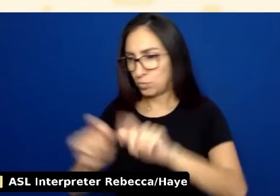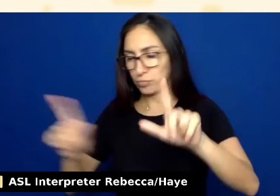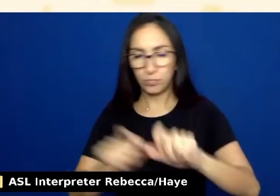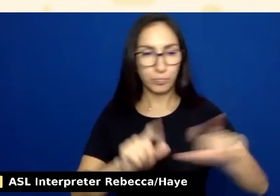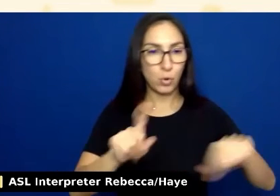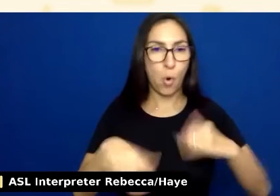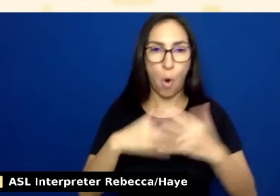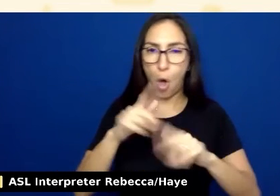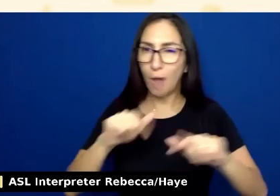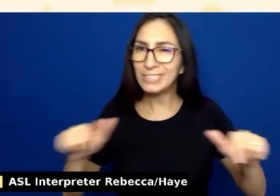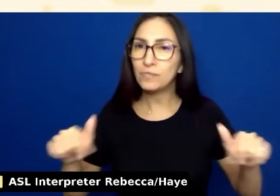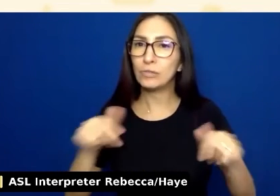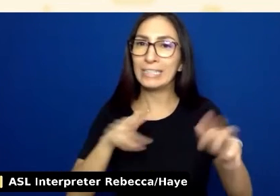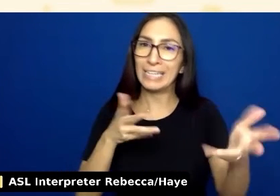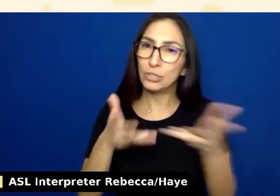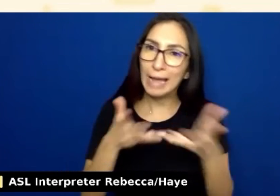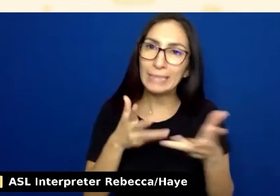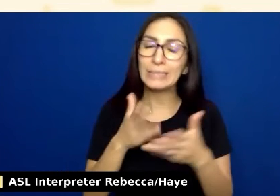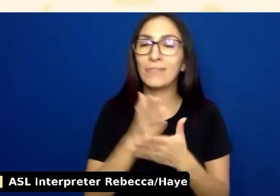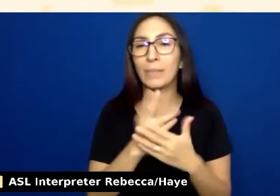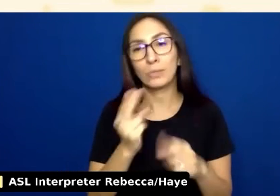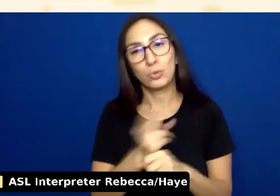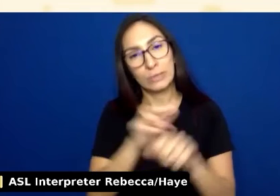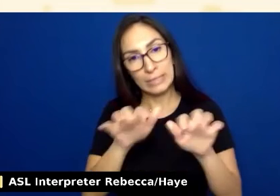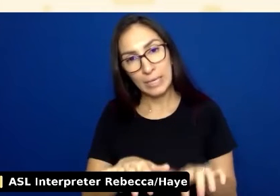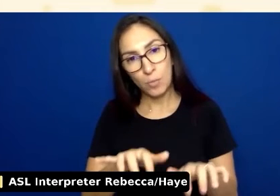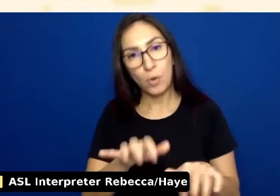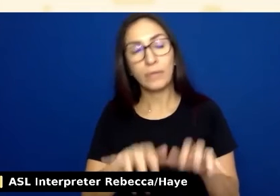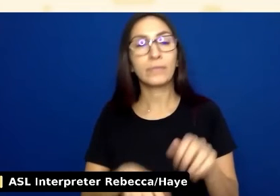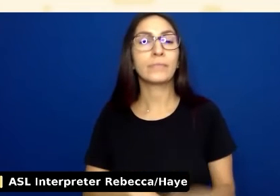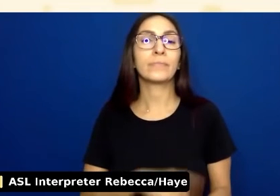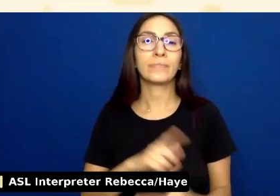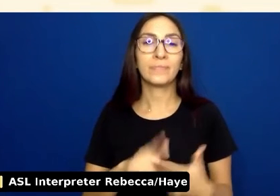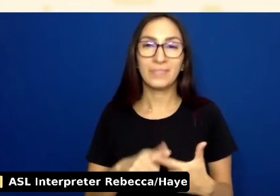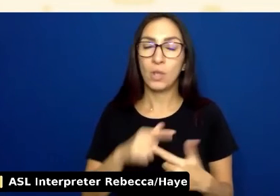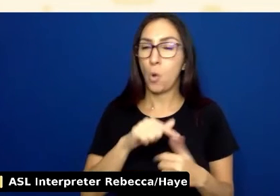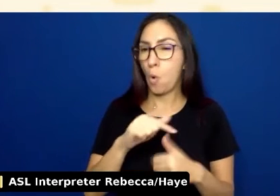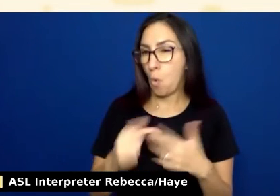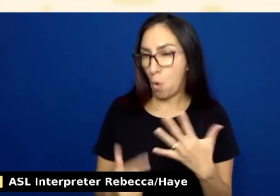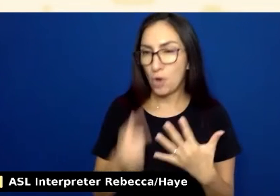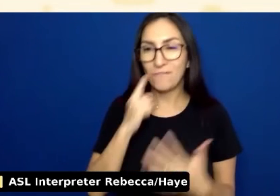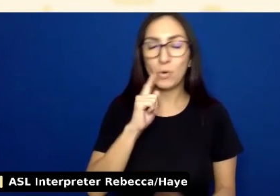You will see if the navigation, the focus order, the tabbing order is logical, it's not breaking the meaning.